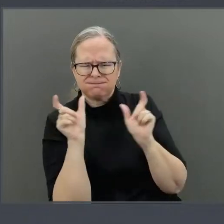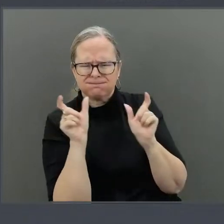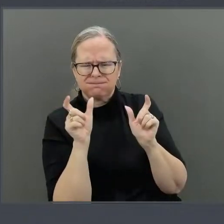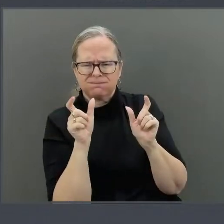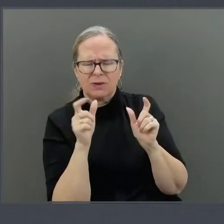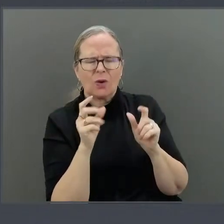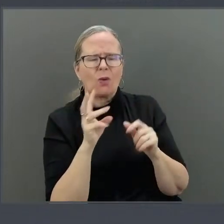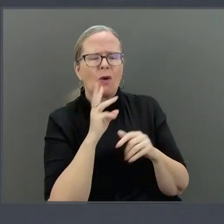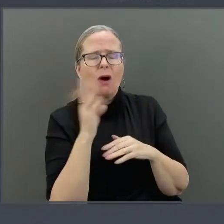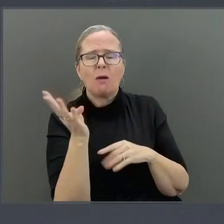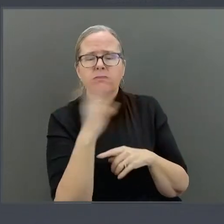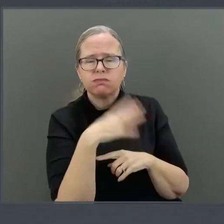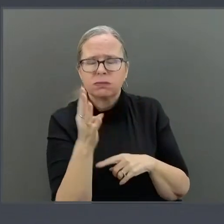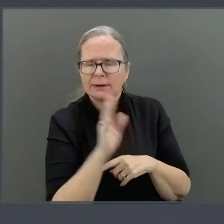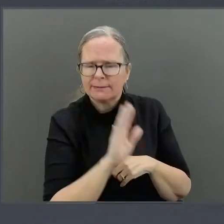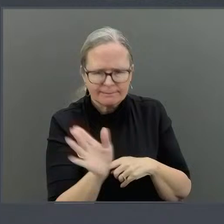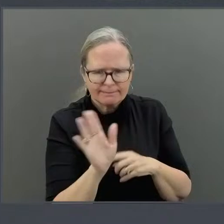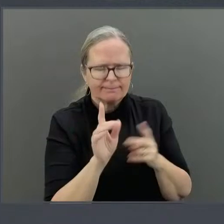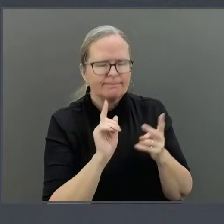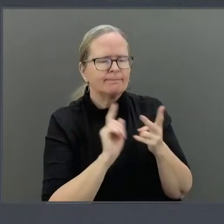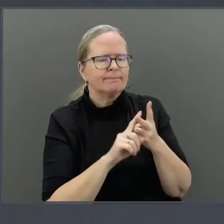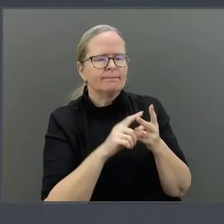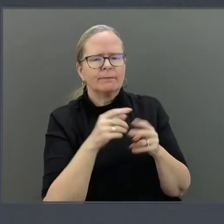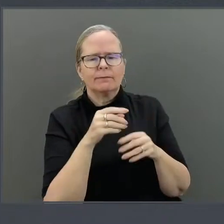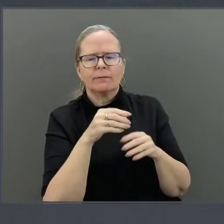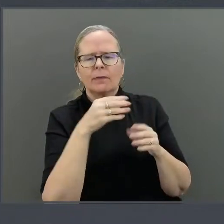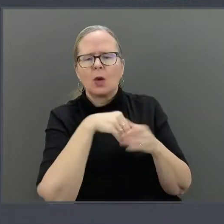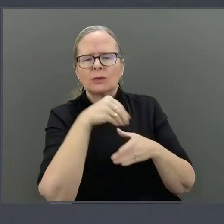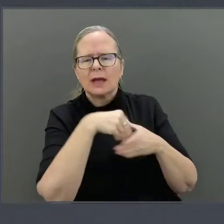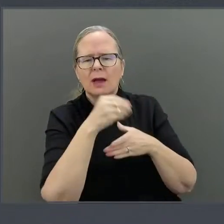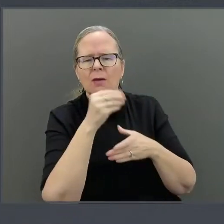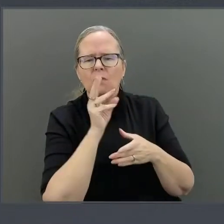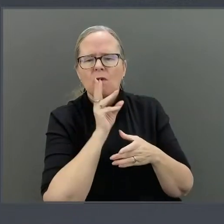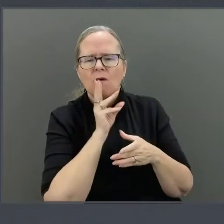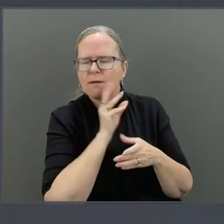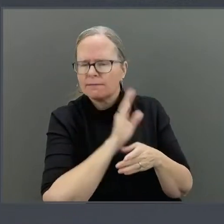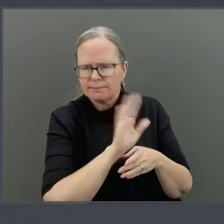are doing the great work that they're doing right now is exactly what we need to continue to do so